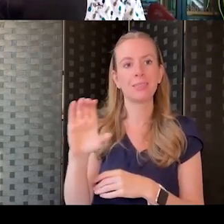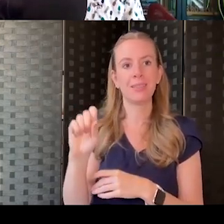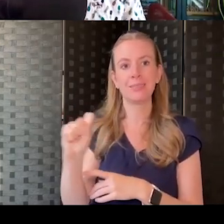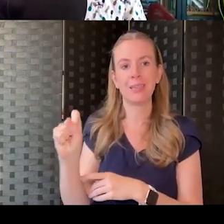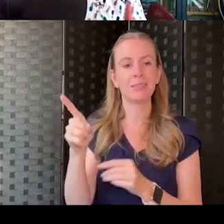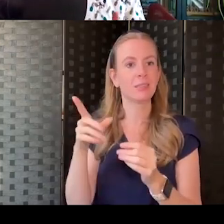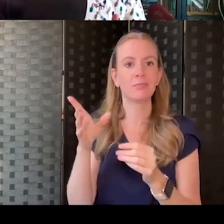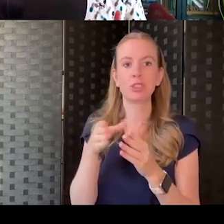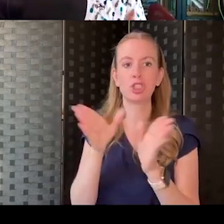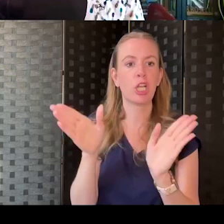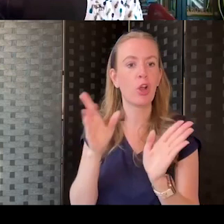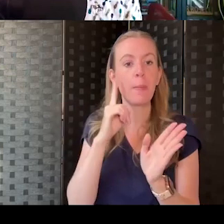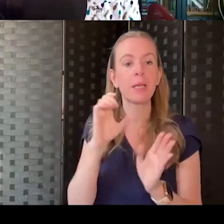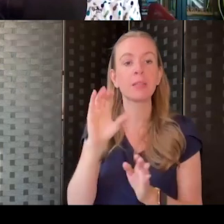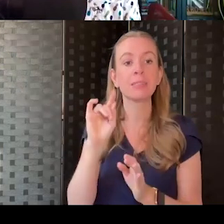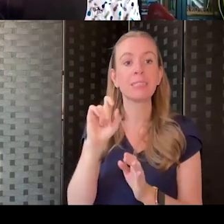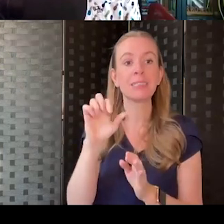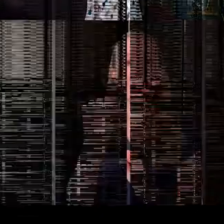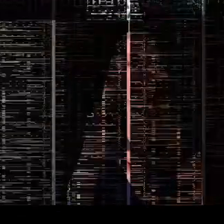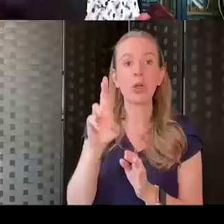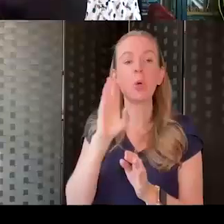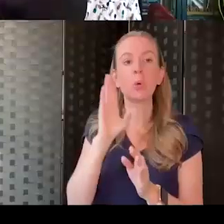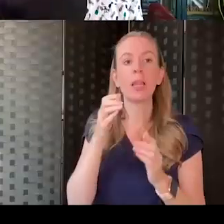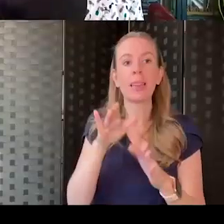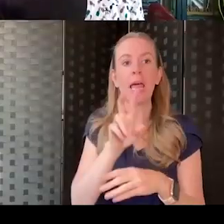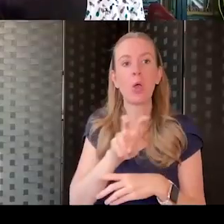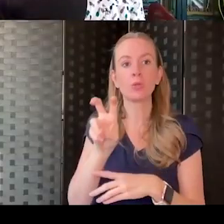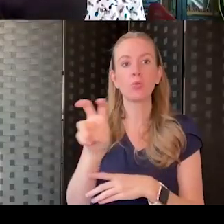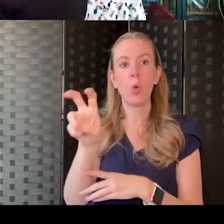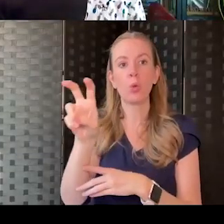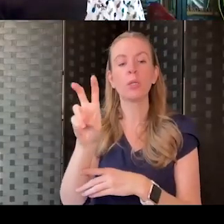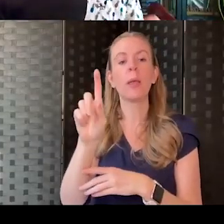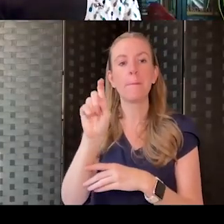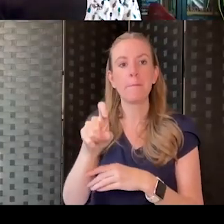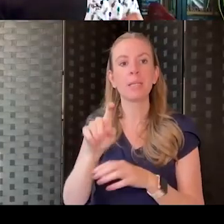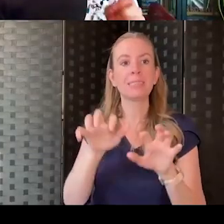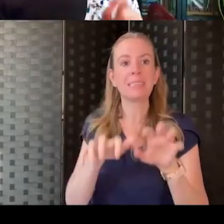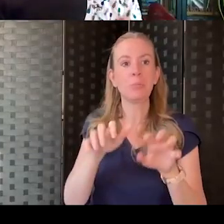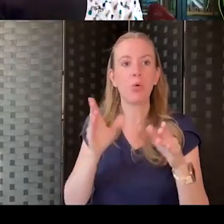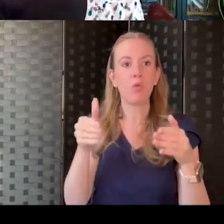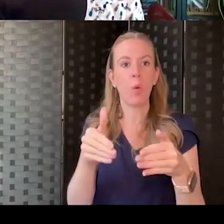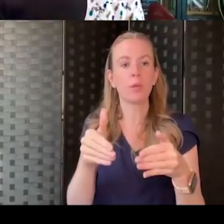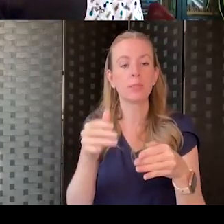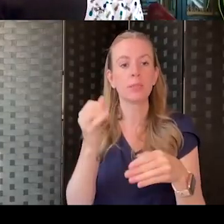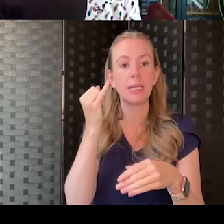Since it will let the user scroll the table, it needs to be keyboard focusable. If it has focus